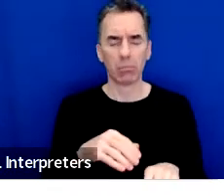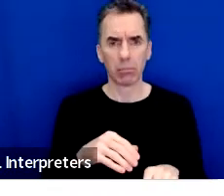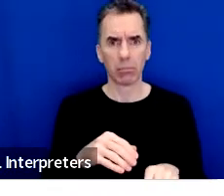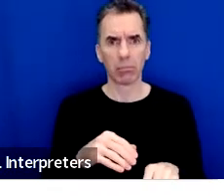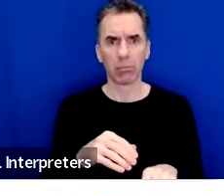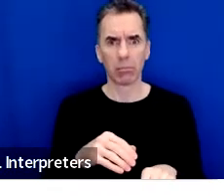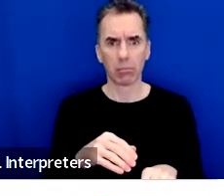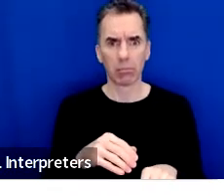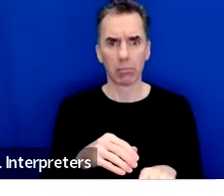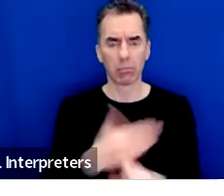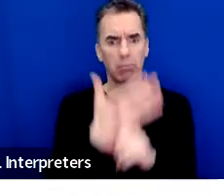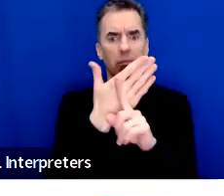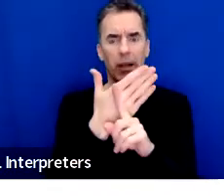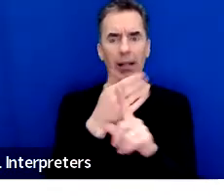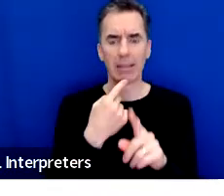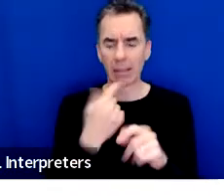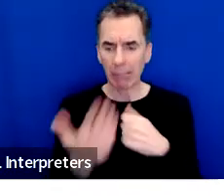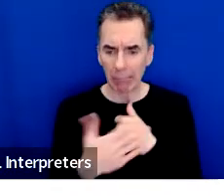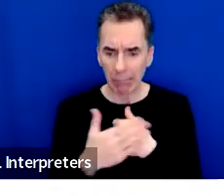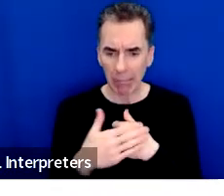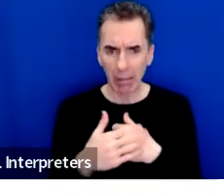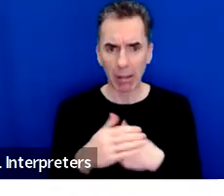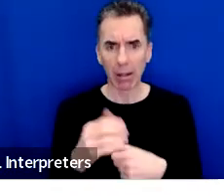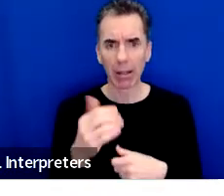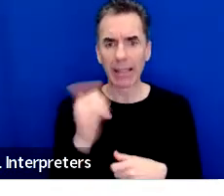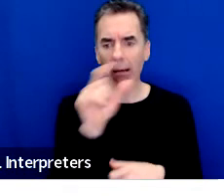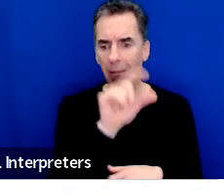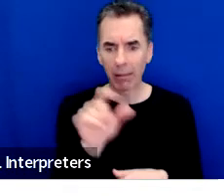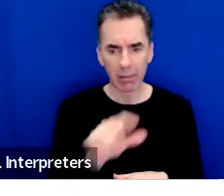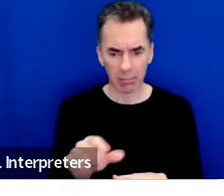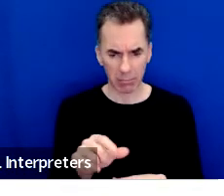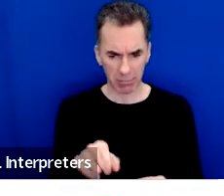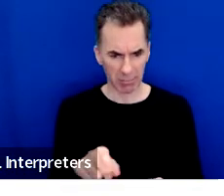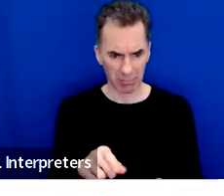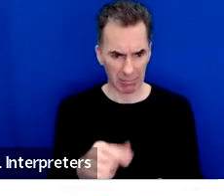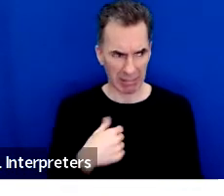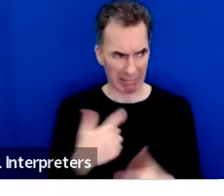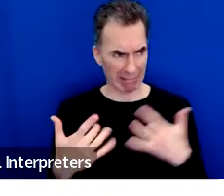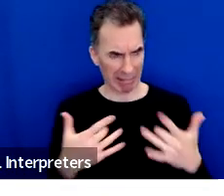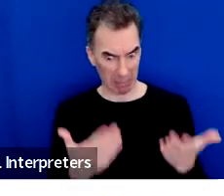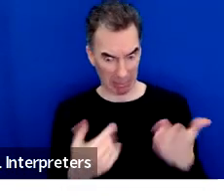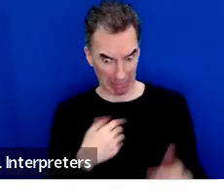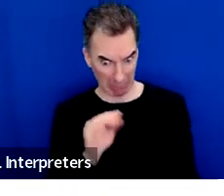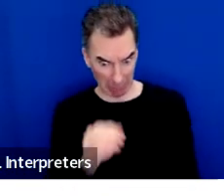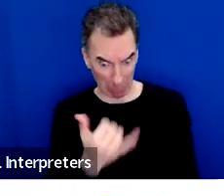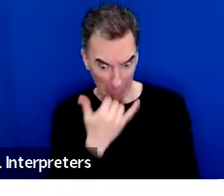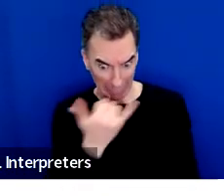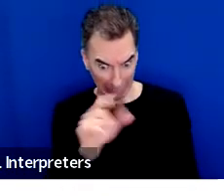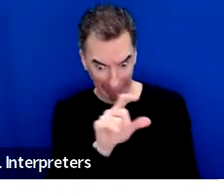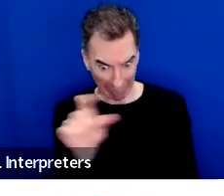things are not you know, basically like, I'm doing something wrong. I don't know if you know what I'm talking about, but that, that feature what the little person on